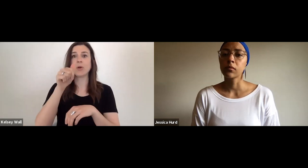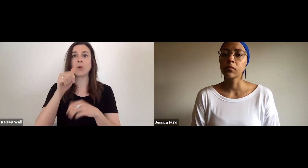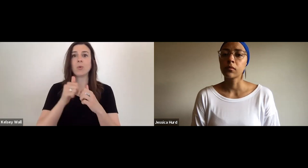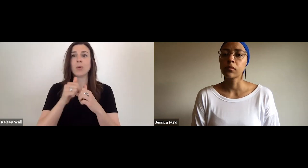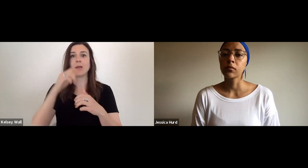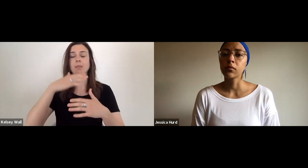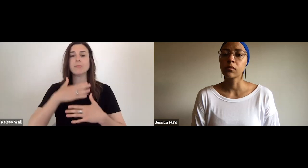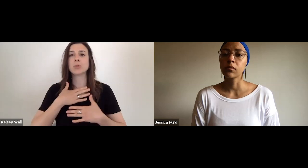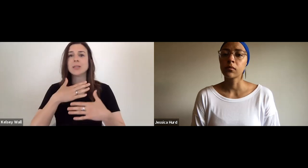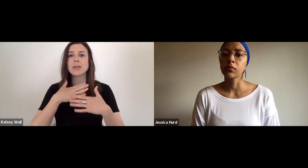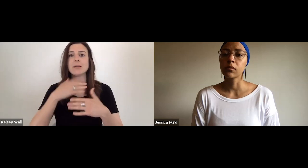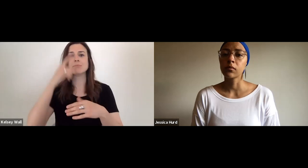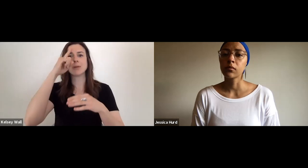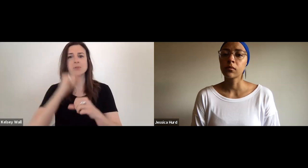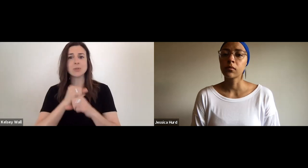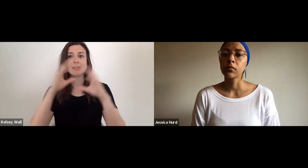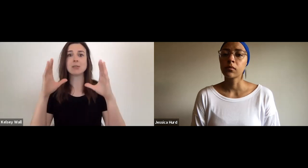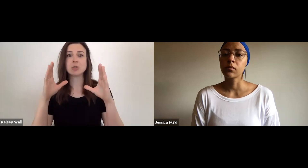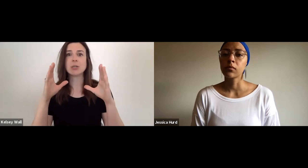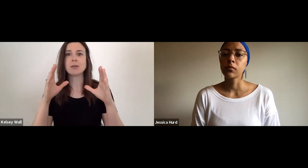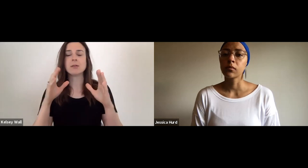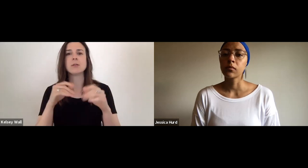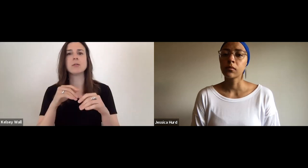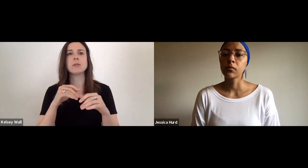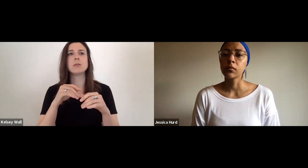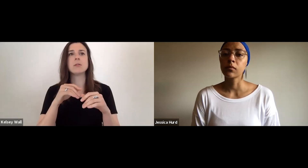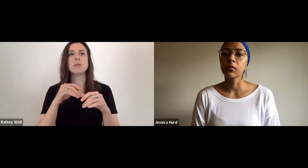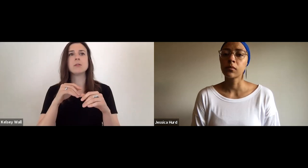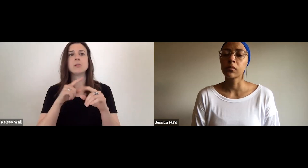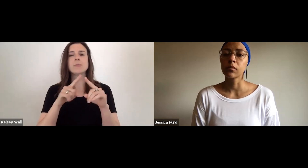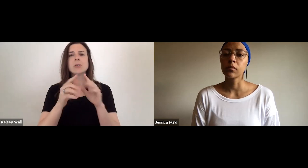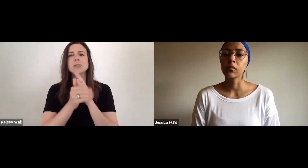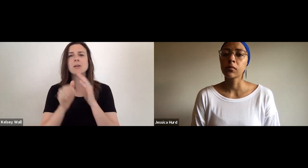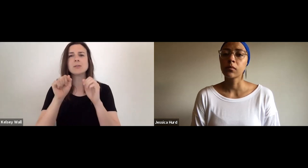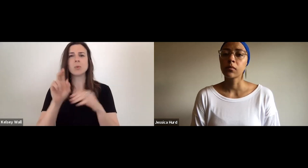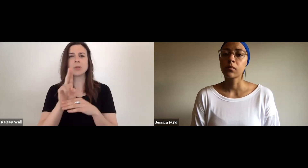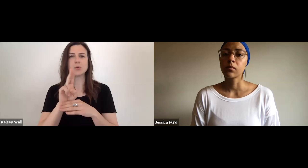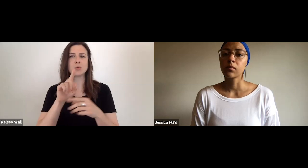like with mindfulness and grounding. Practicing our breathing and our visualization exercises